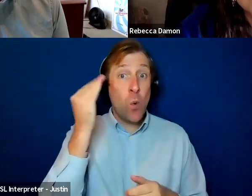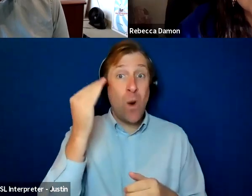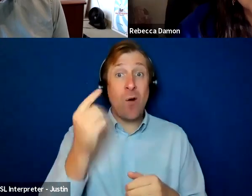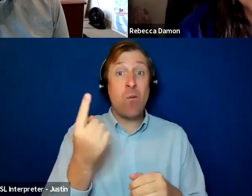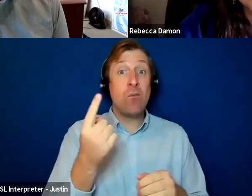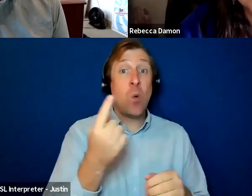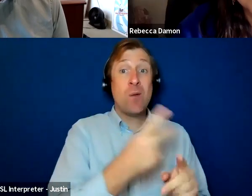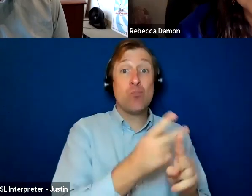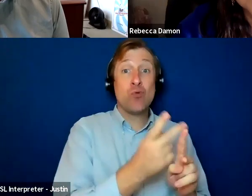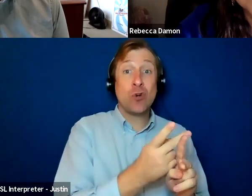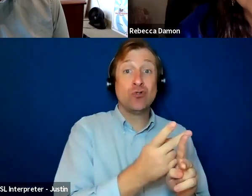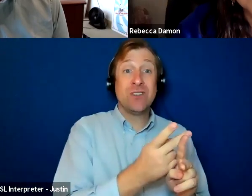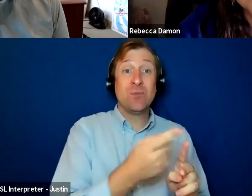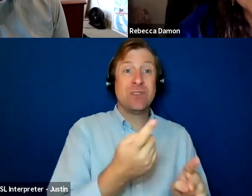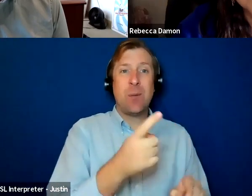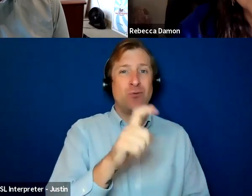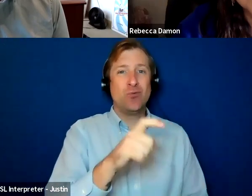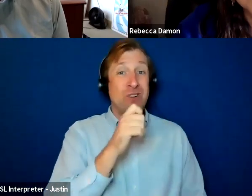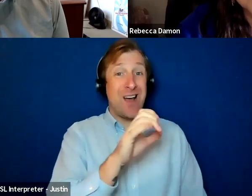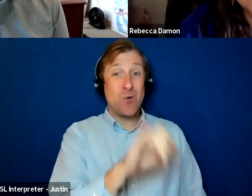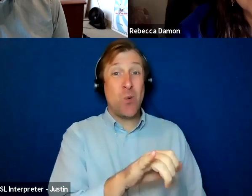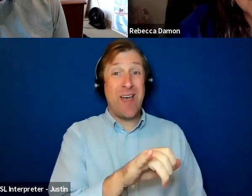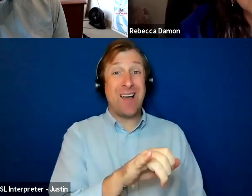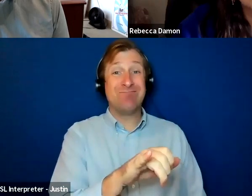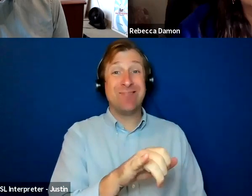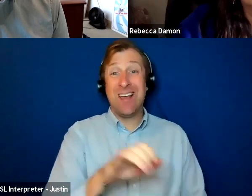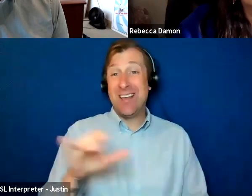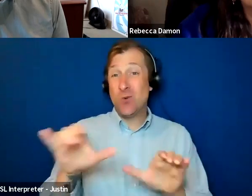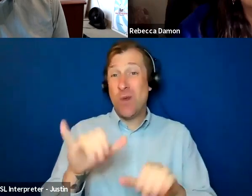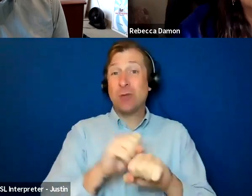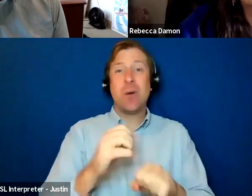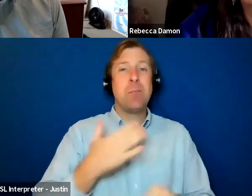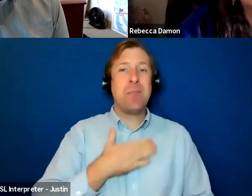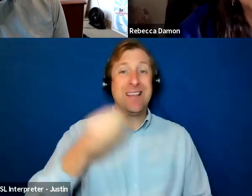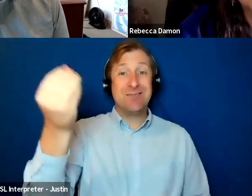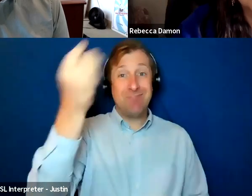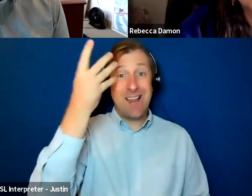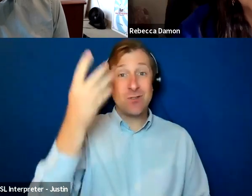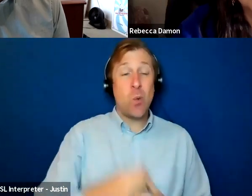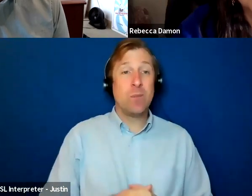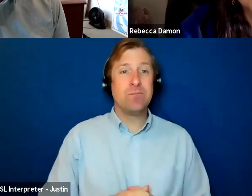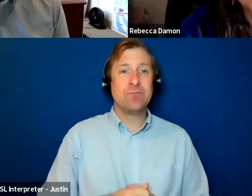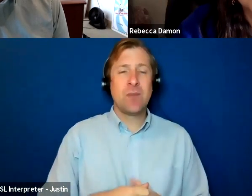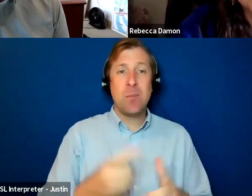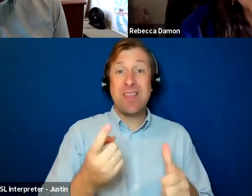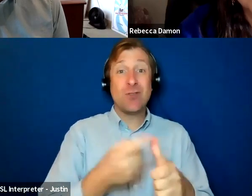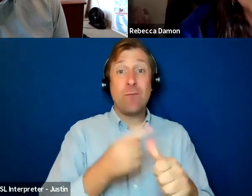where somebody who shouldn't be doing that is doing it, please alert us and we will get it corrected. That's the first time so far that I've heard of that.